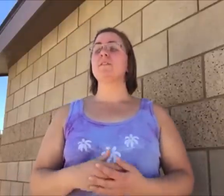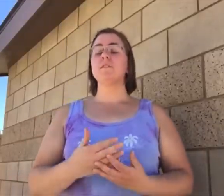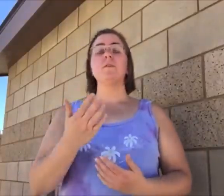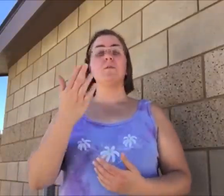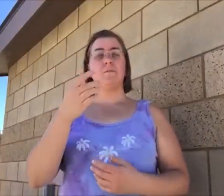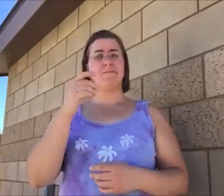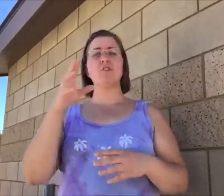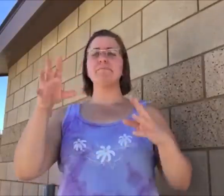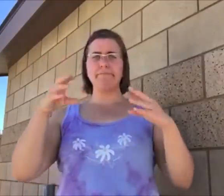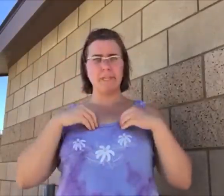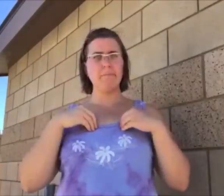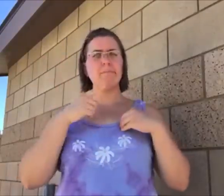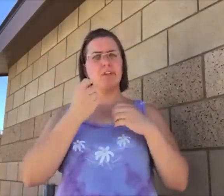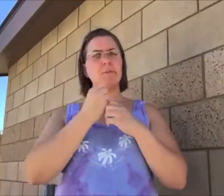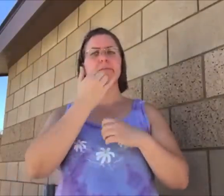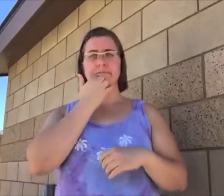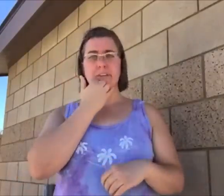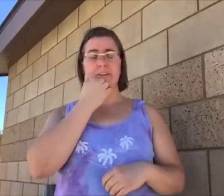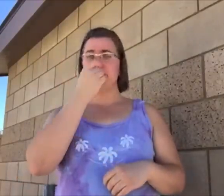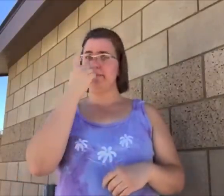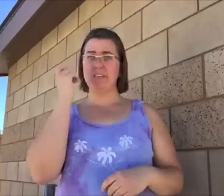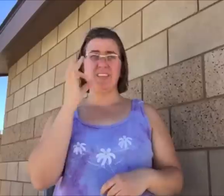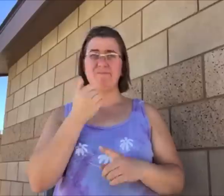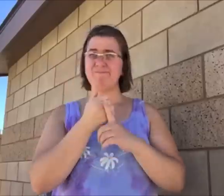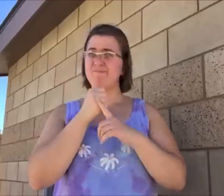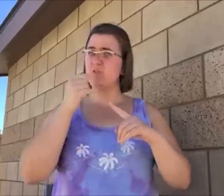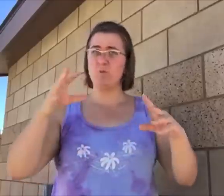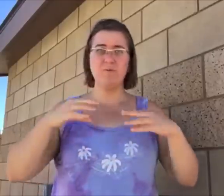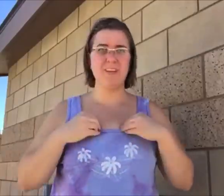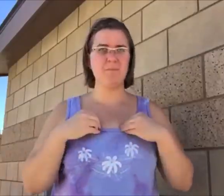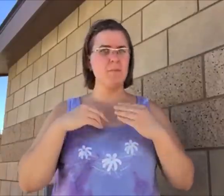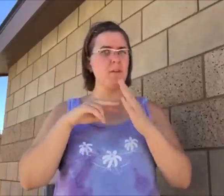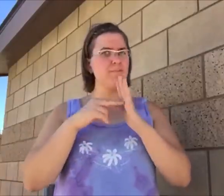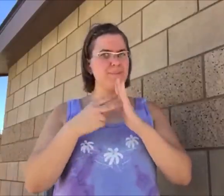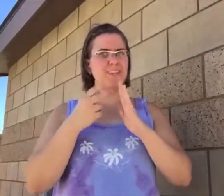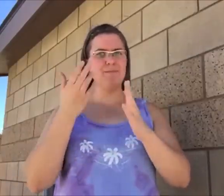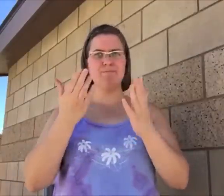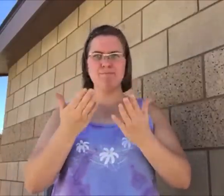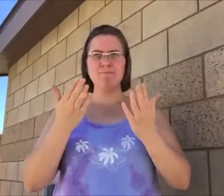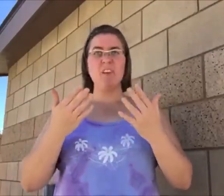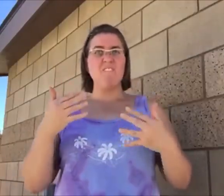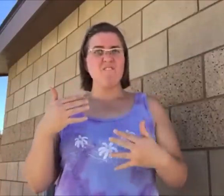So you may as well make peace with that knowledge because without acceptance,